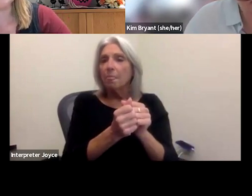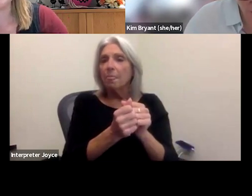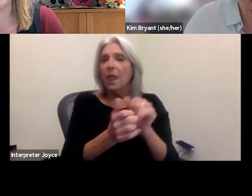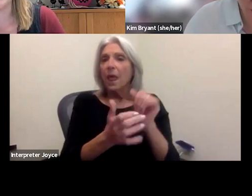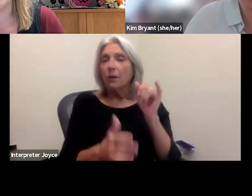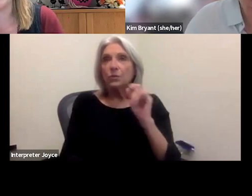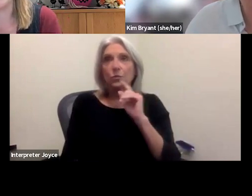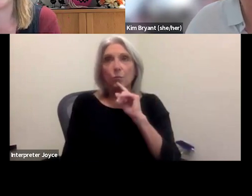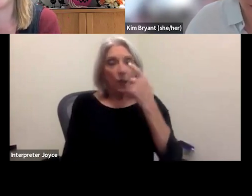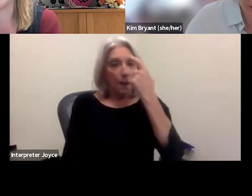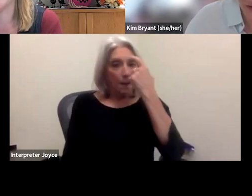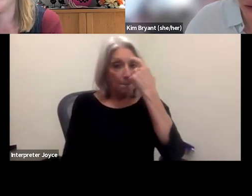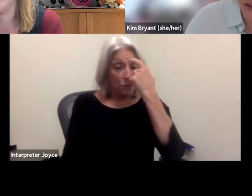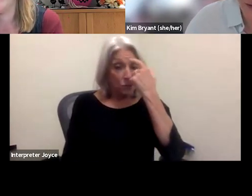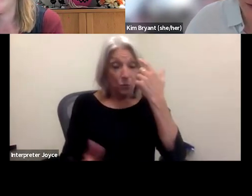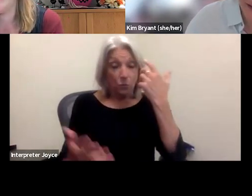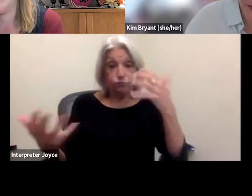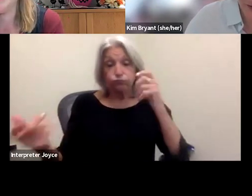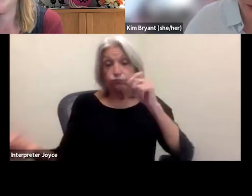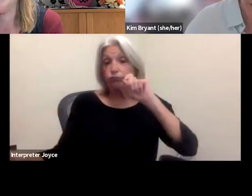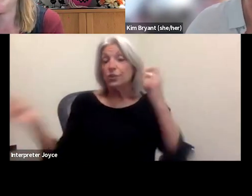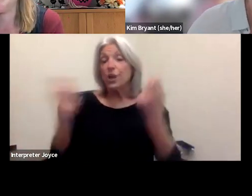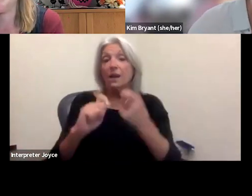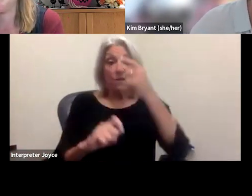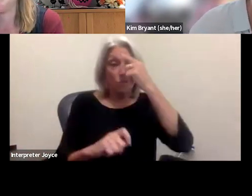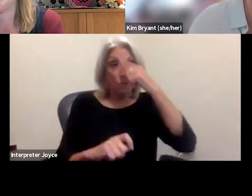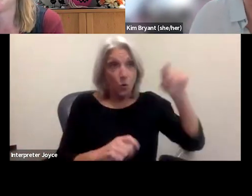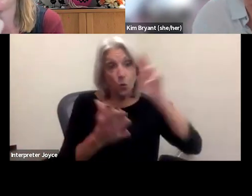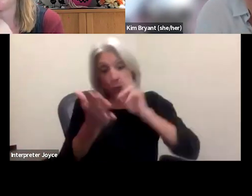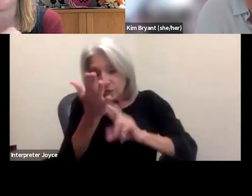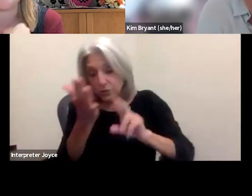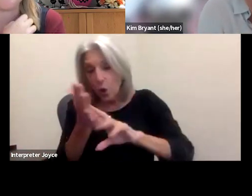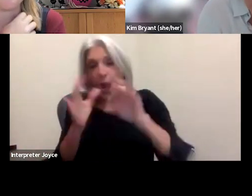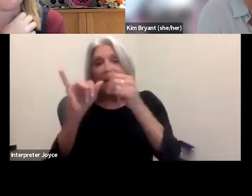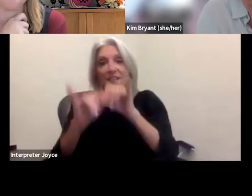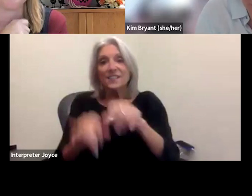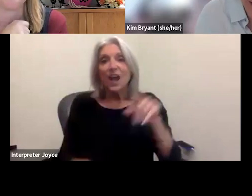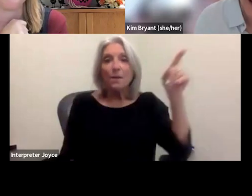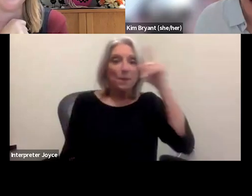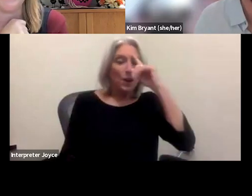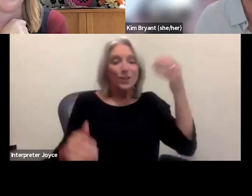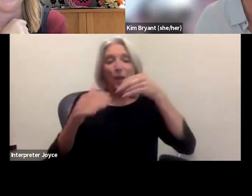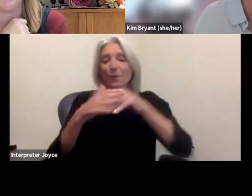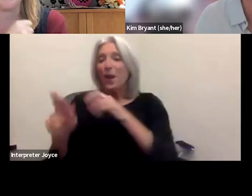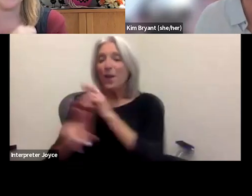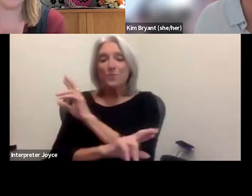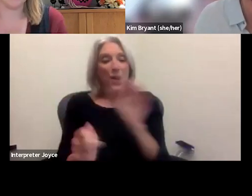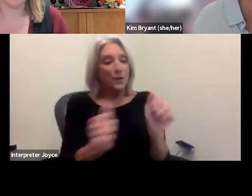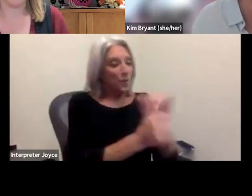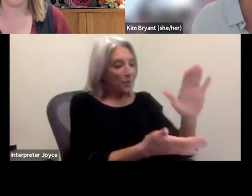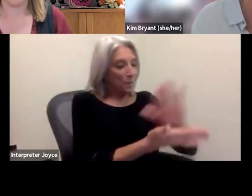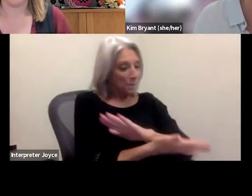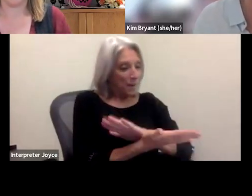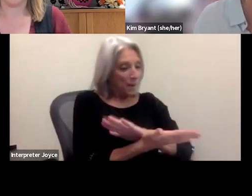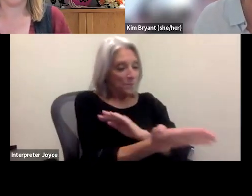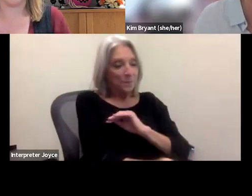for our researchers and designers because they went in with their script, and because they basically had